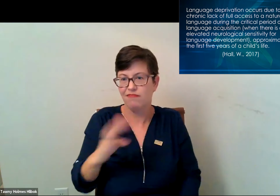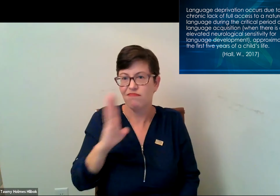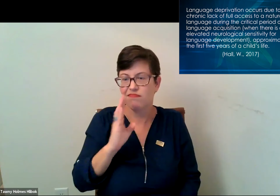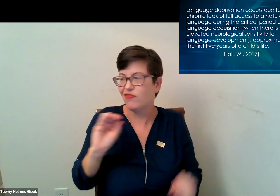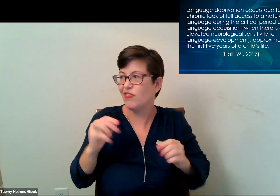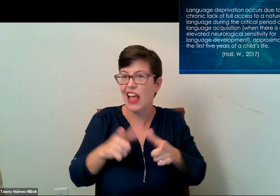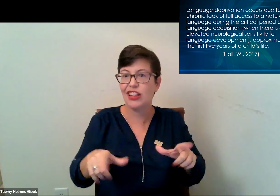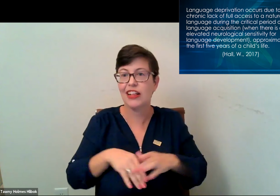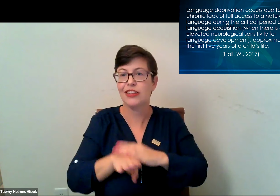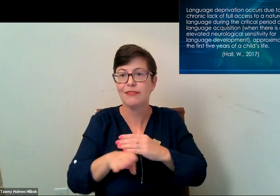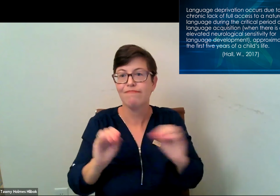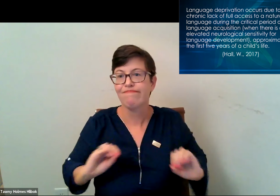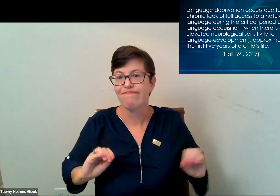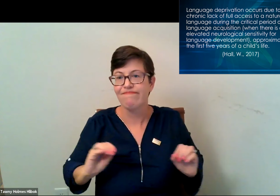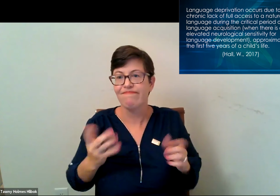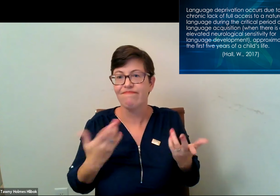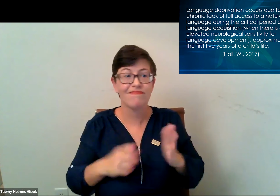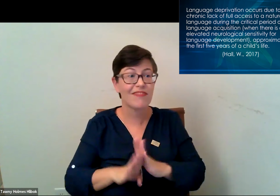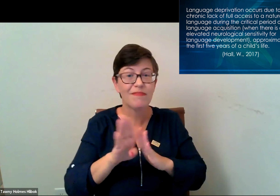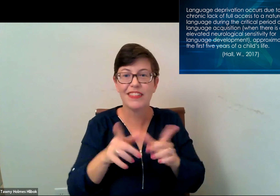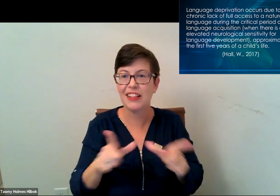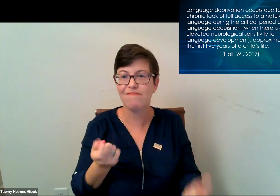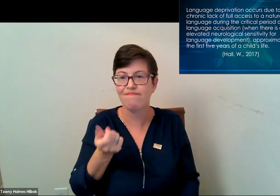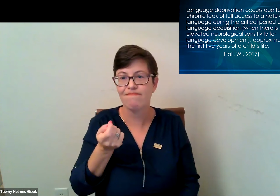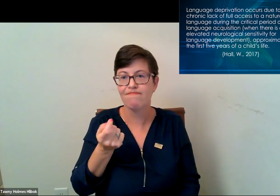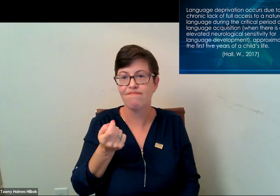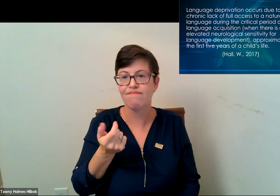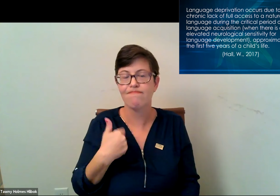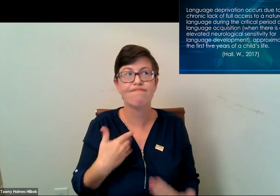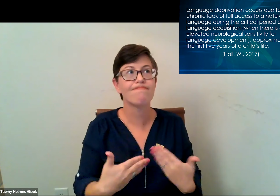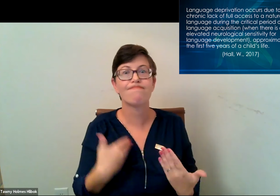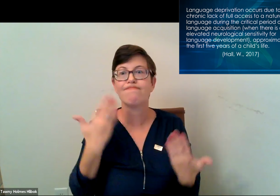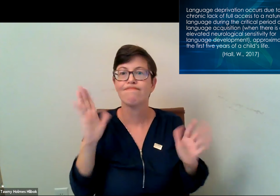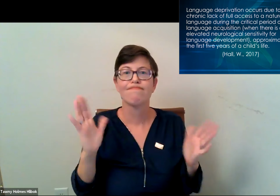the child had no access to there's no direct language access within that situation or